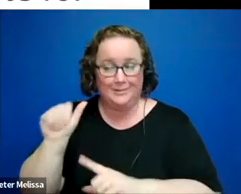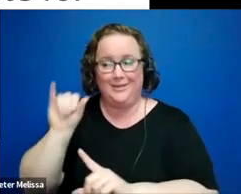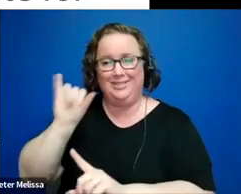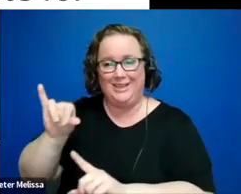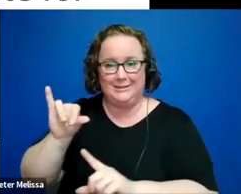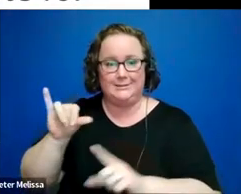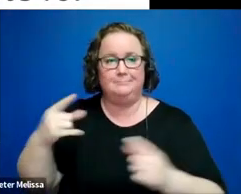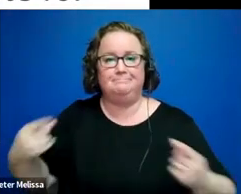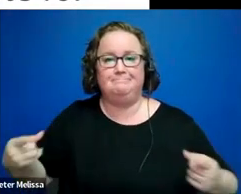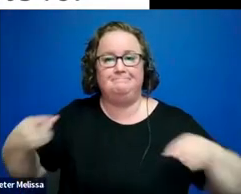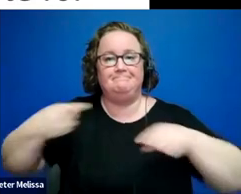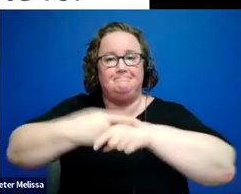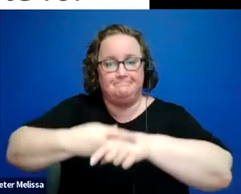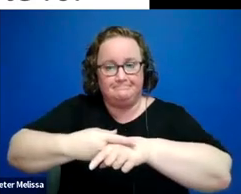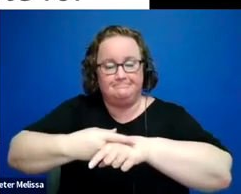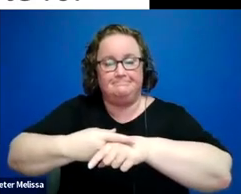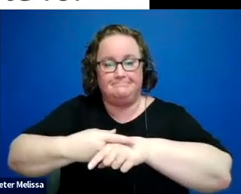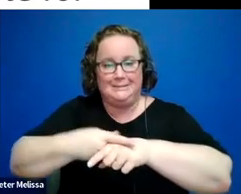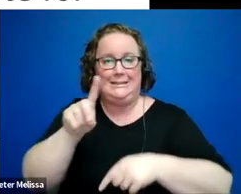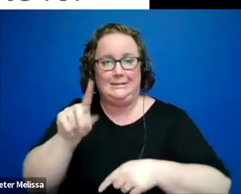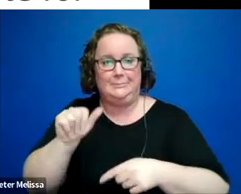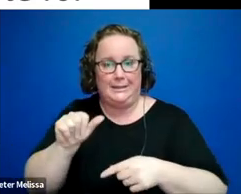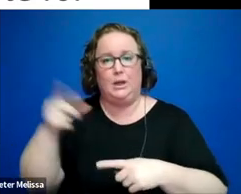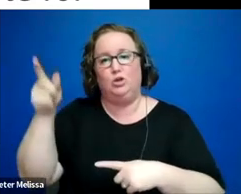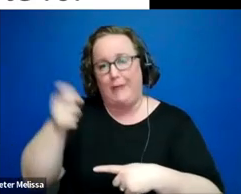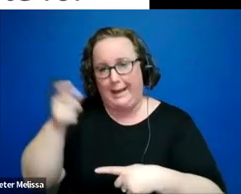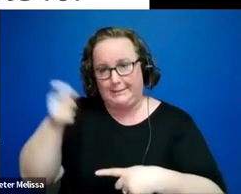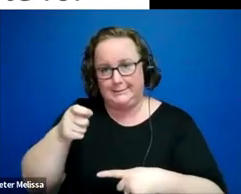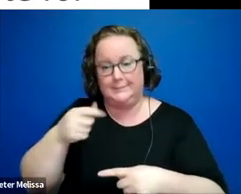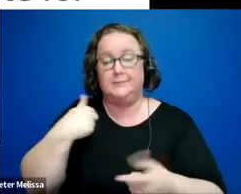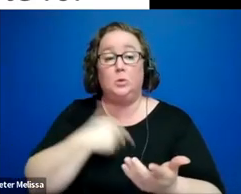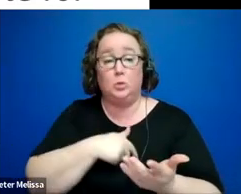disability initiative and grant, and we're guided by the